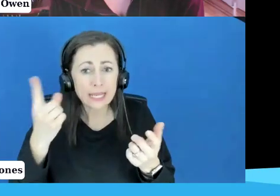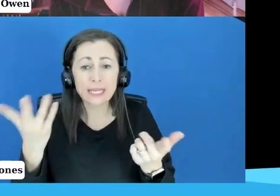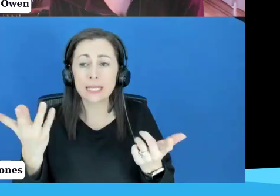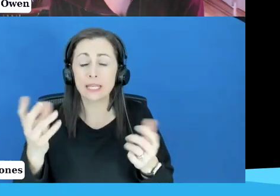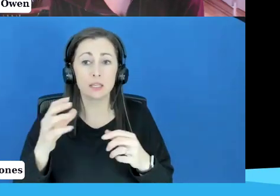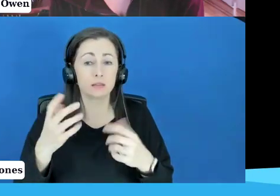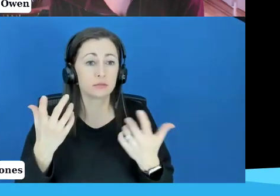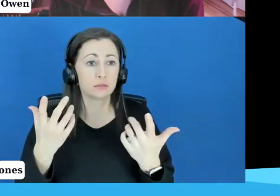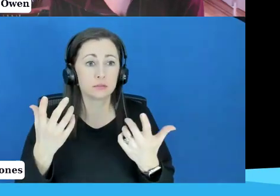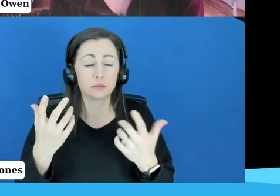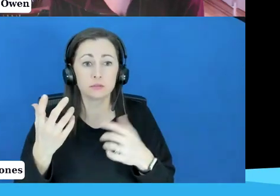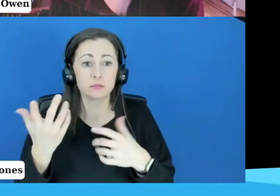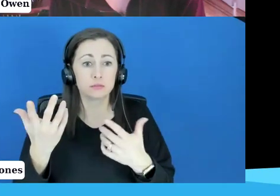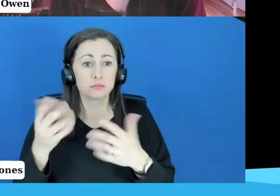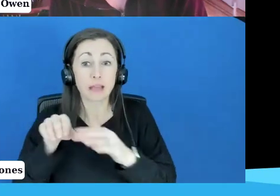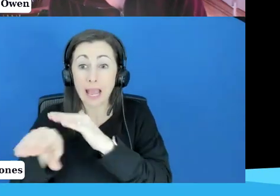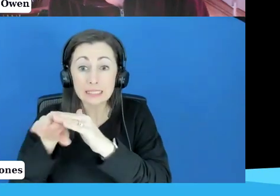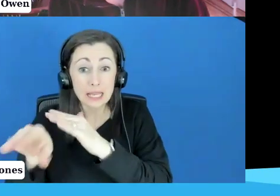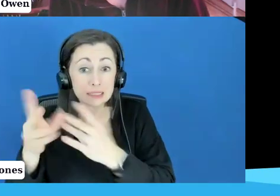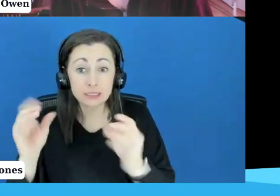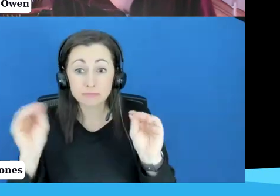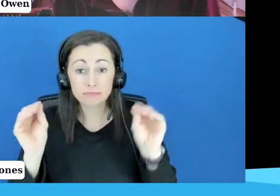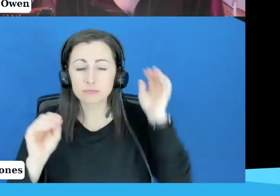We'd love to have you both elaborate on your thoughts with that.